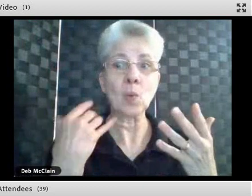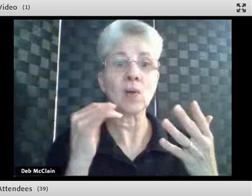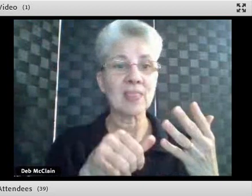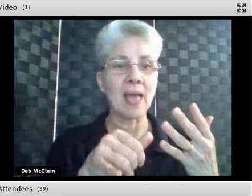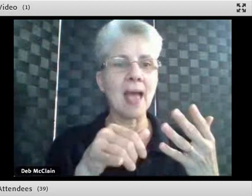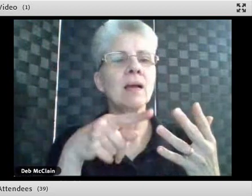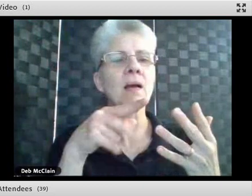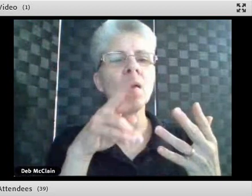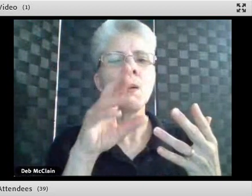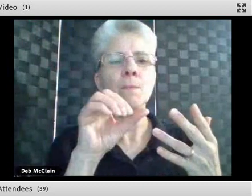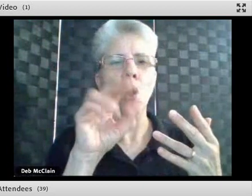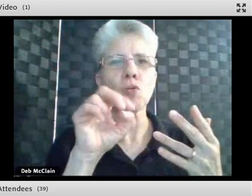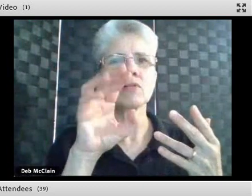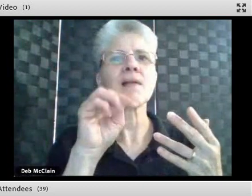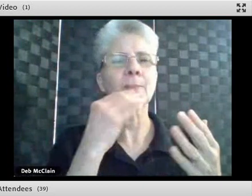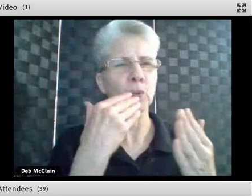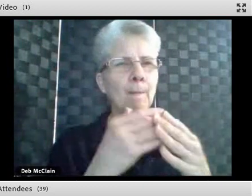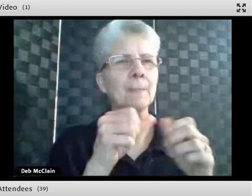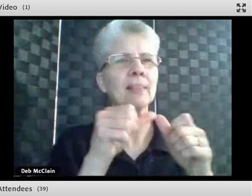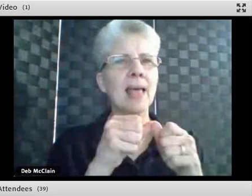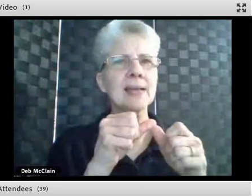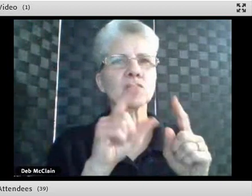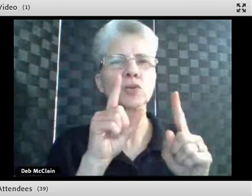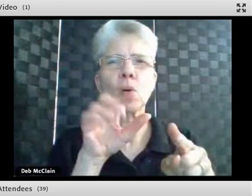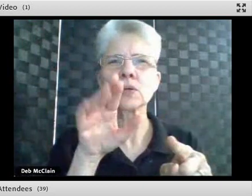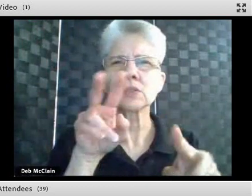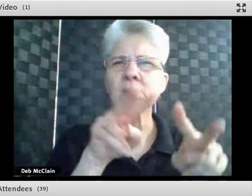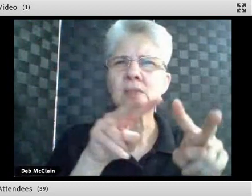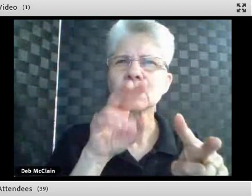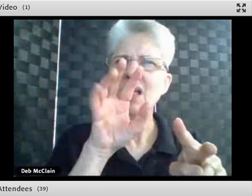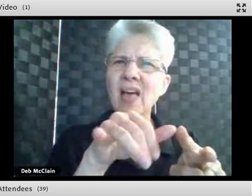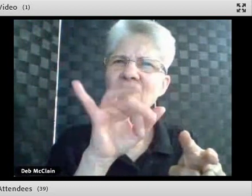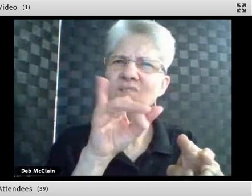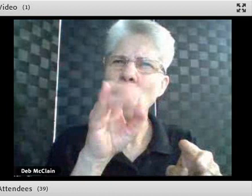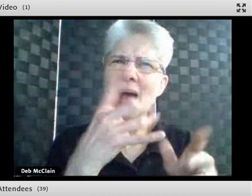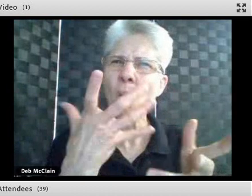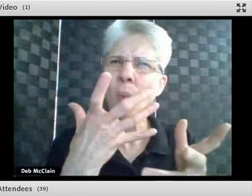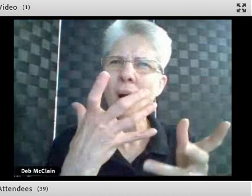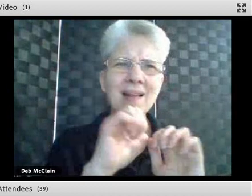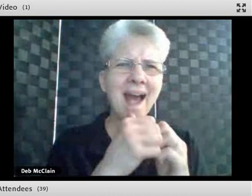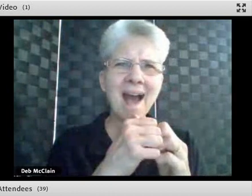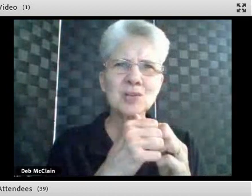PRONOM will be a good place for you to go and kind of look and see what is this format and how do I access it